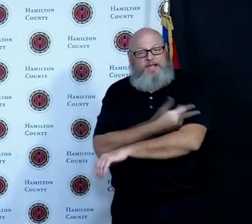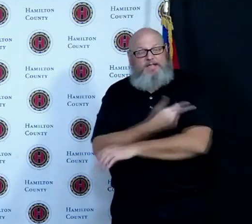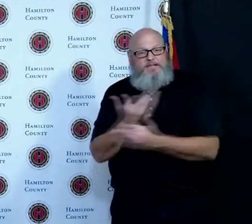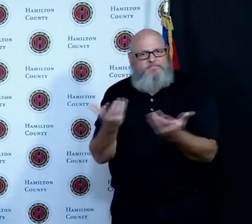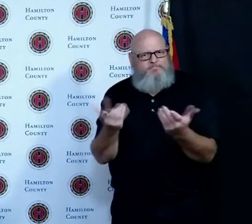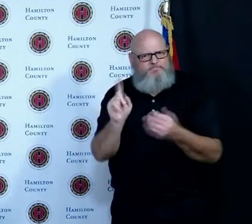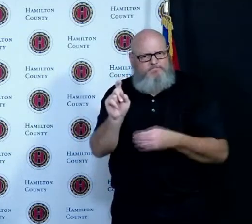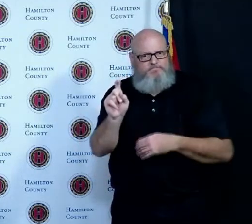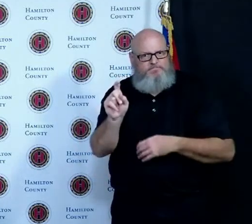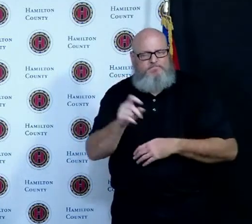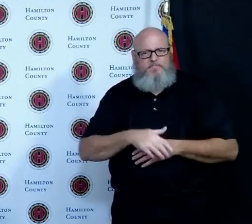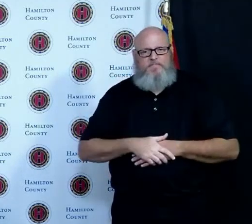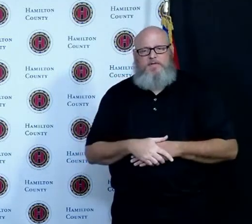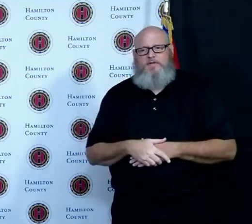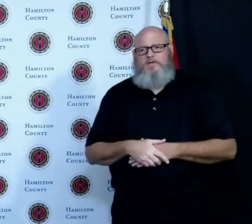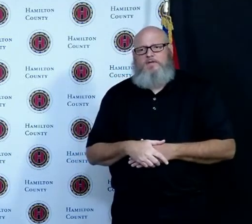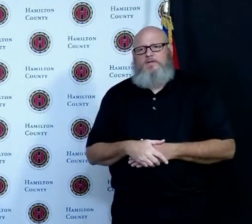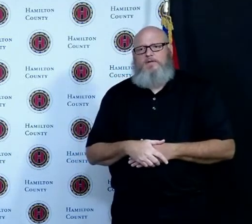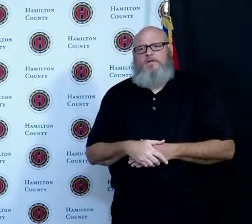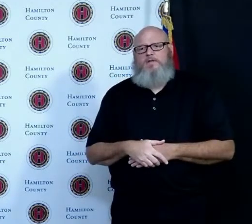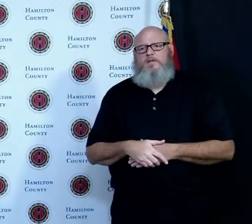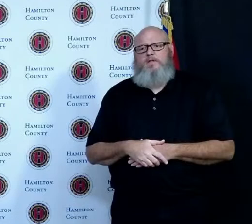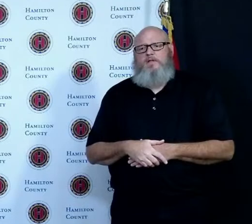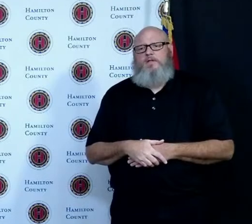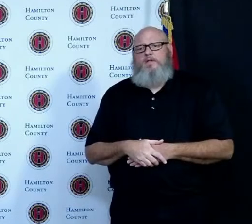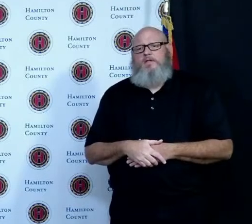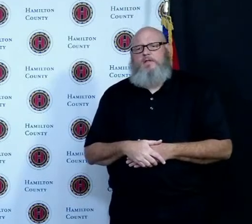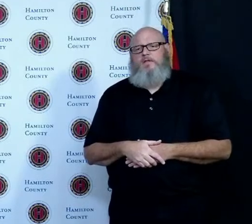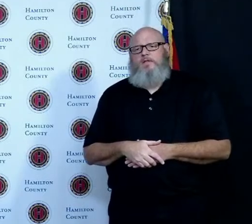that would come from a state level and I am not aware of anything like that at this time I think